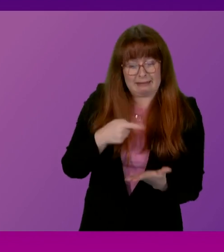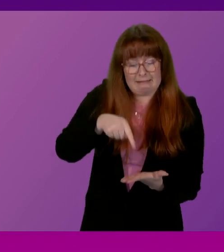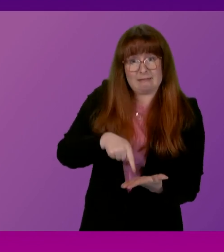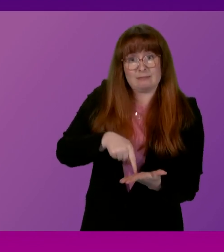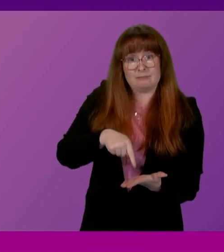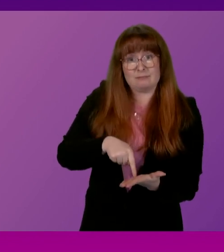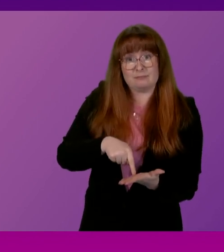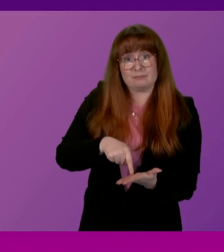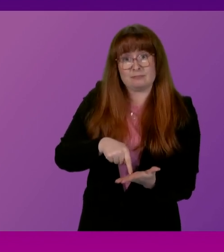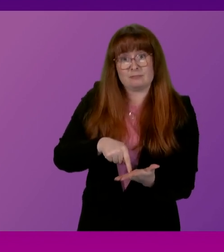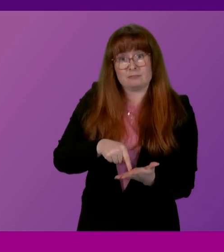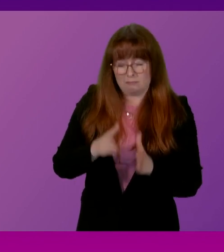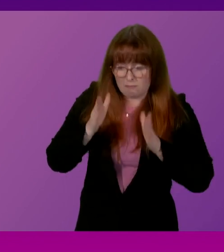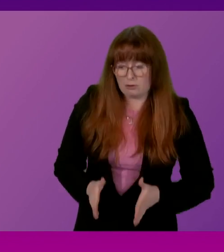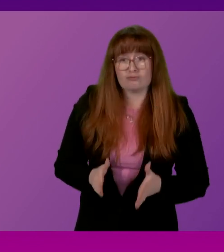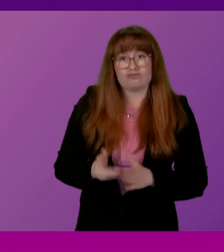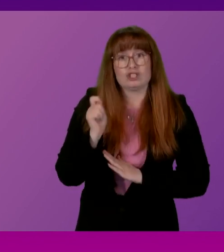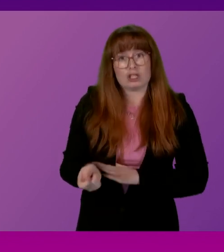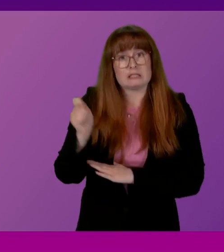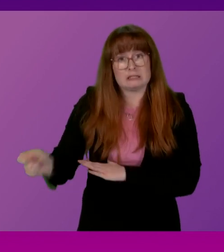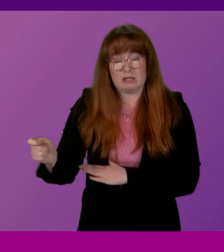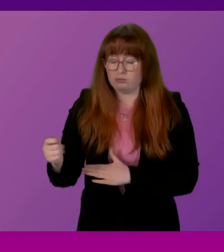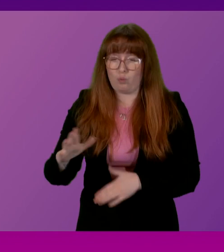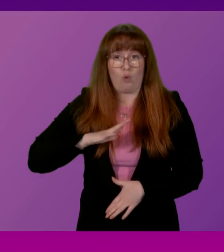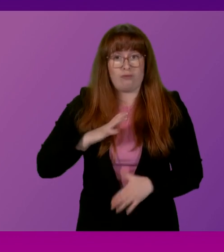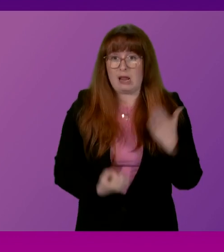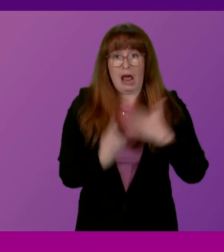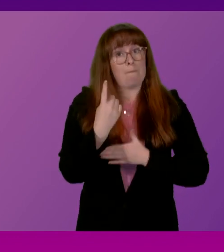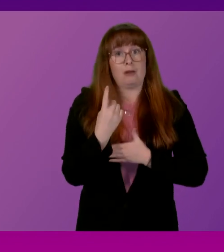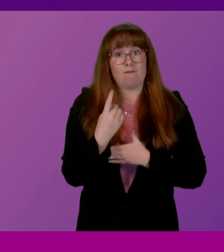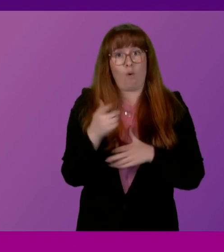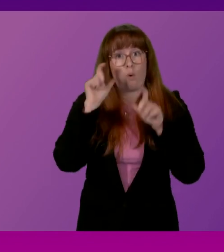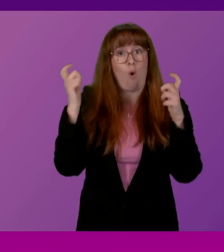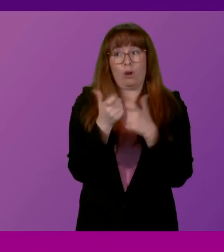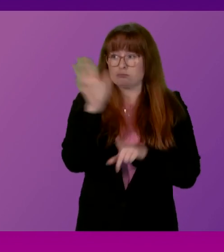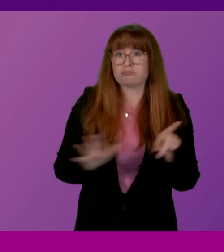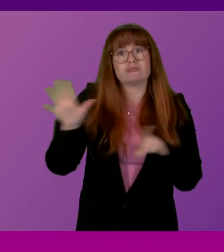“Compulsory redundancies are already a reality in Scotland’s college sector ... To continue